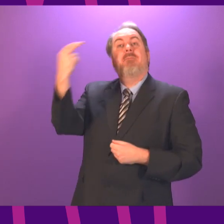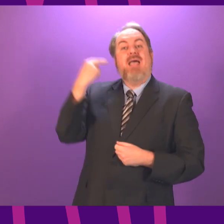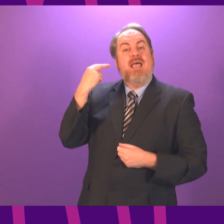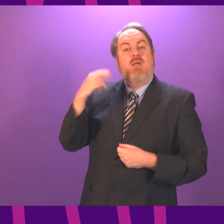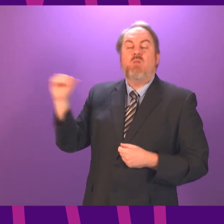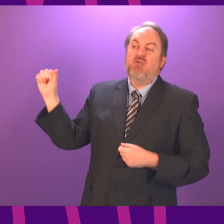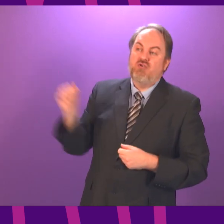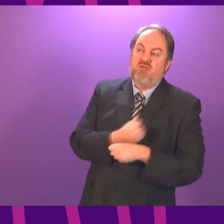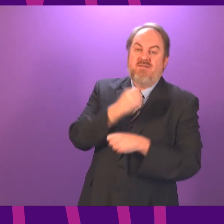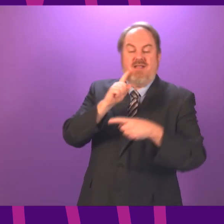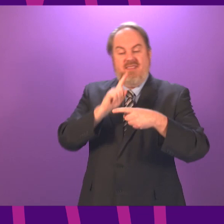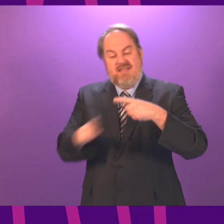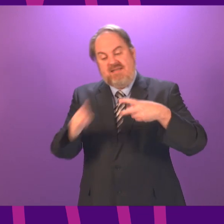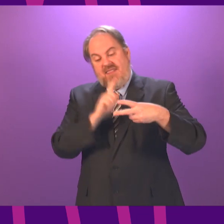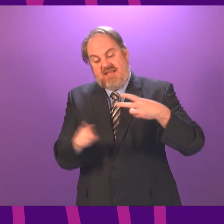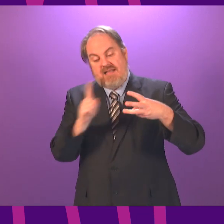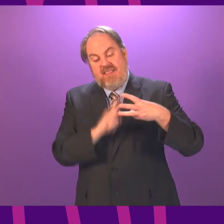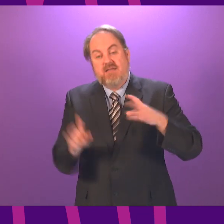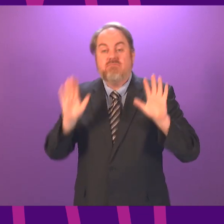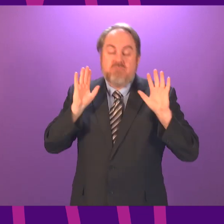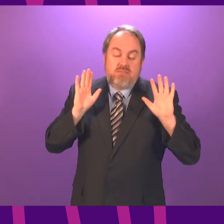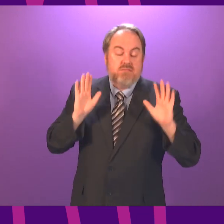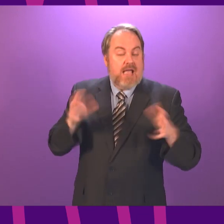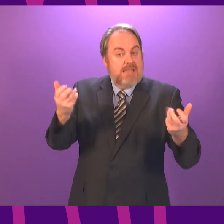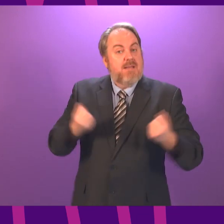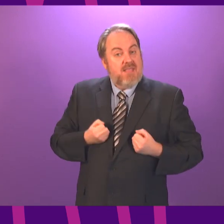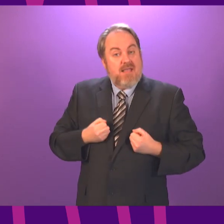We have to do that properly as we go through, as well as when we come out of, the pandemic.